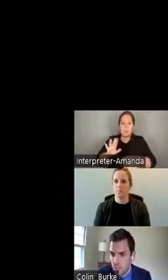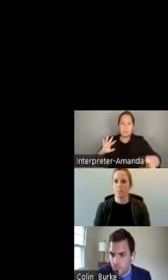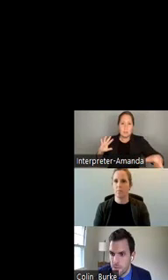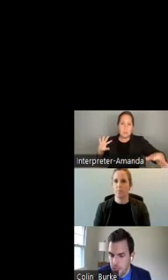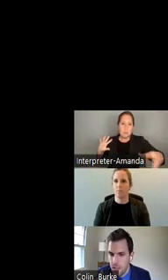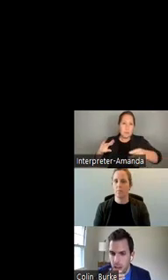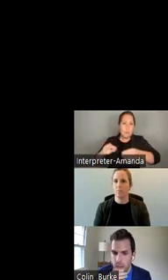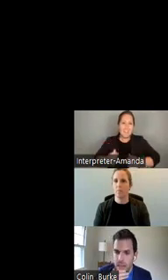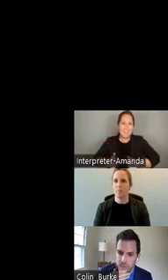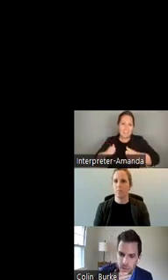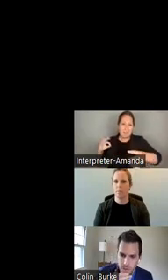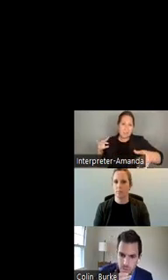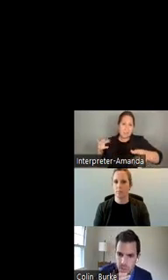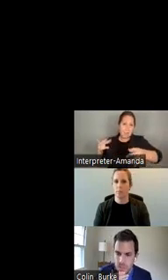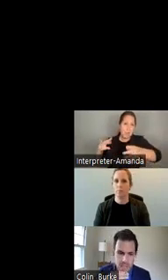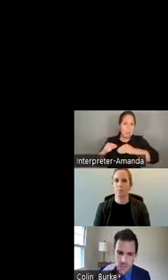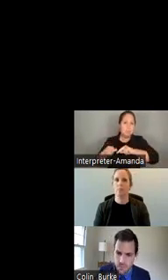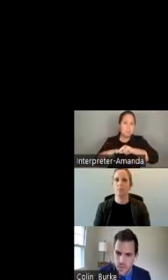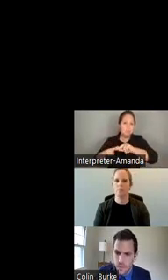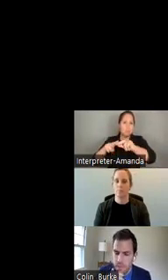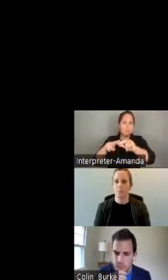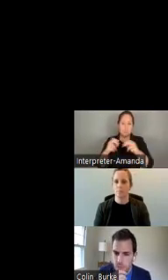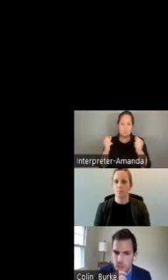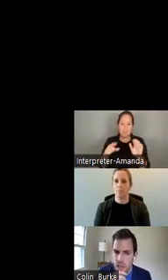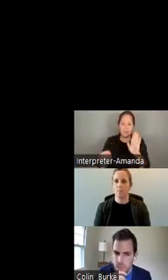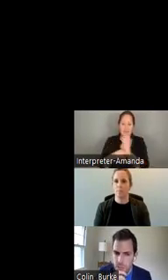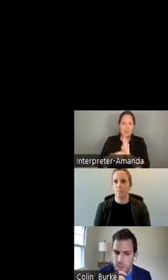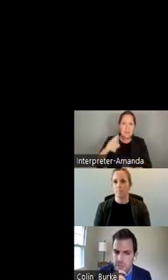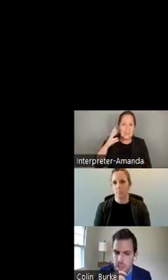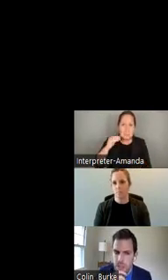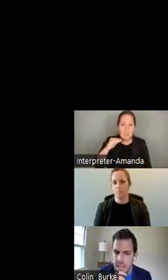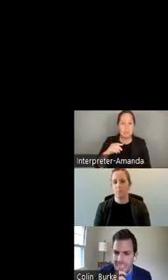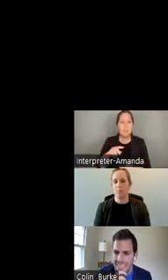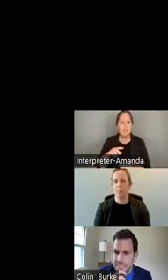short lifespan of adverse experiences and some things that we'll talk about specifically that